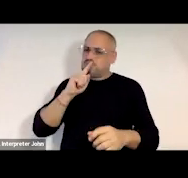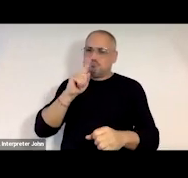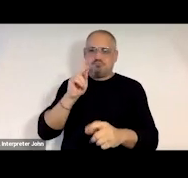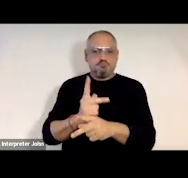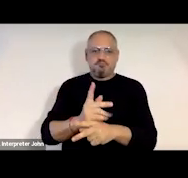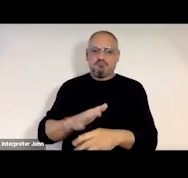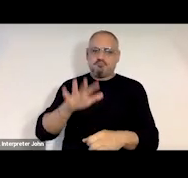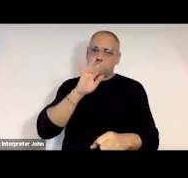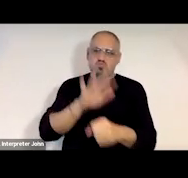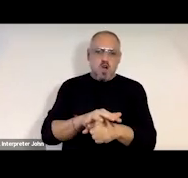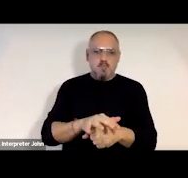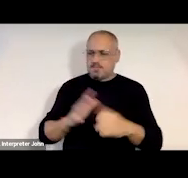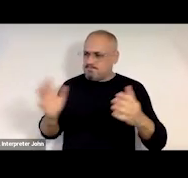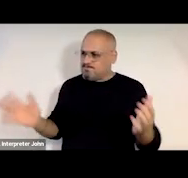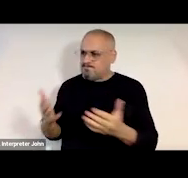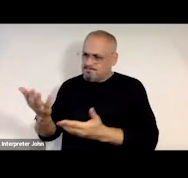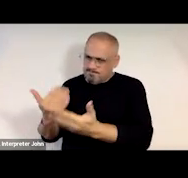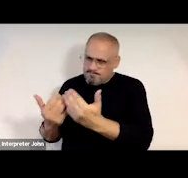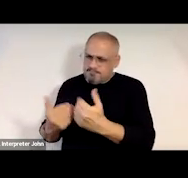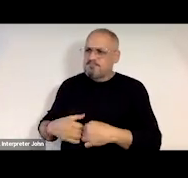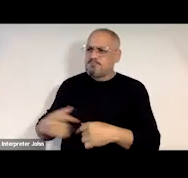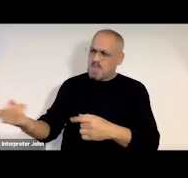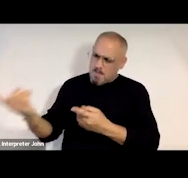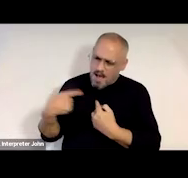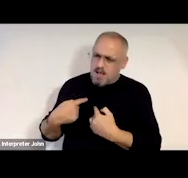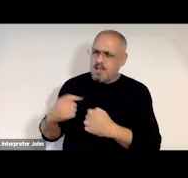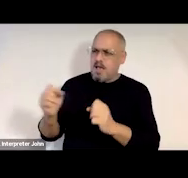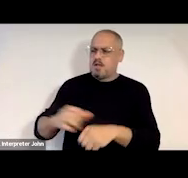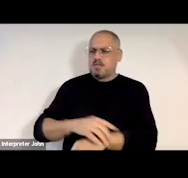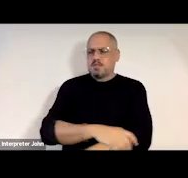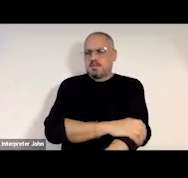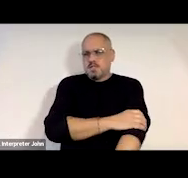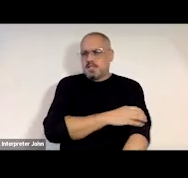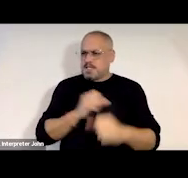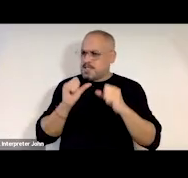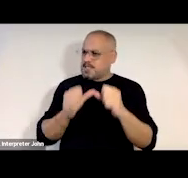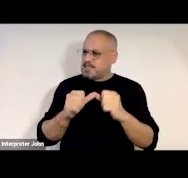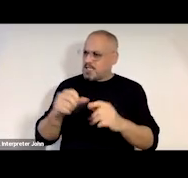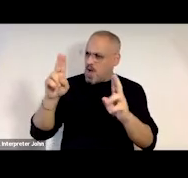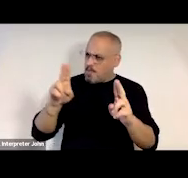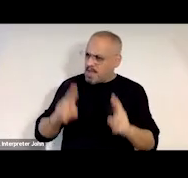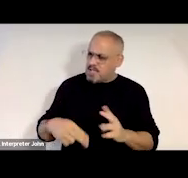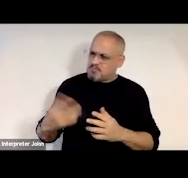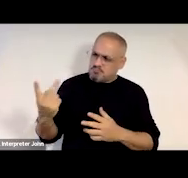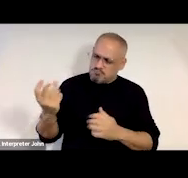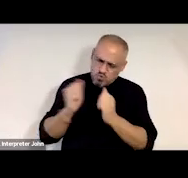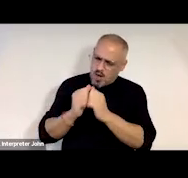and want to encourage the applicant to come back to continue the application is really key.